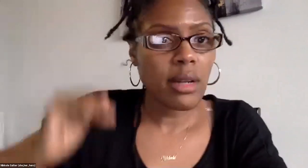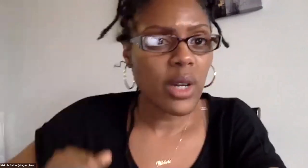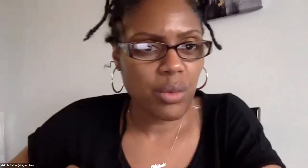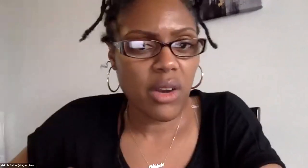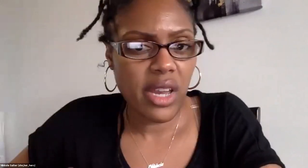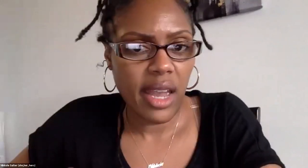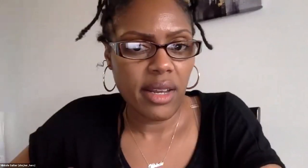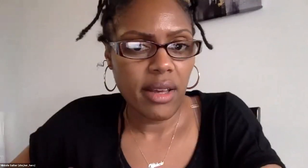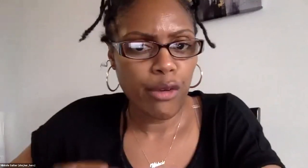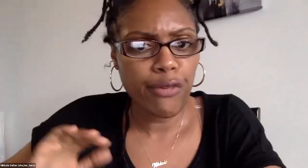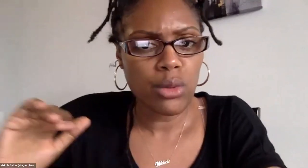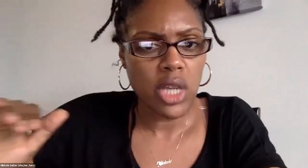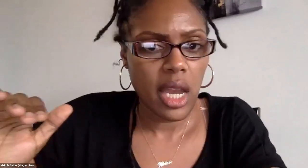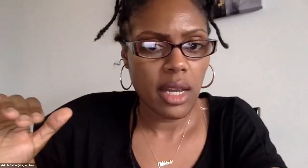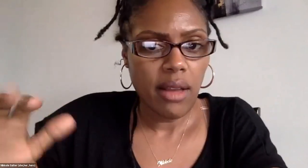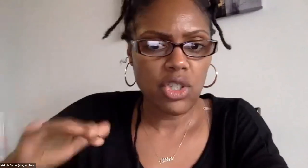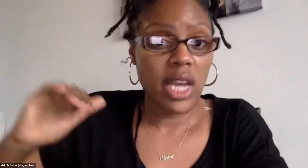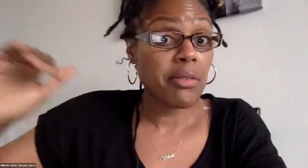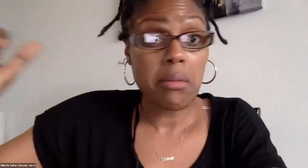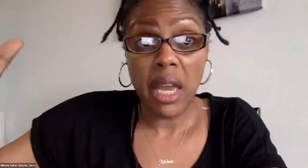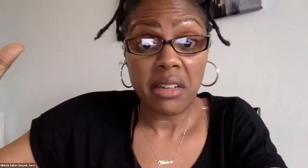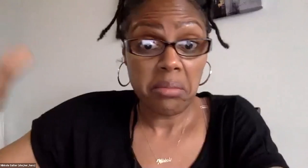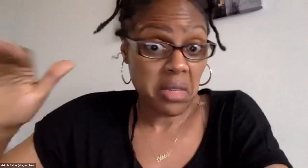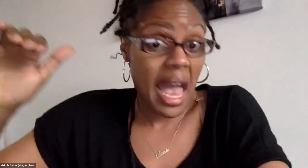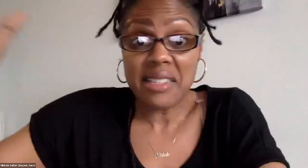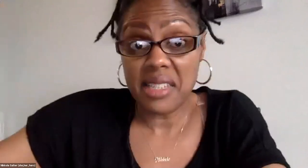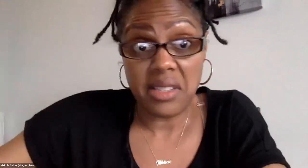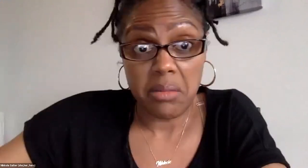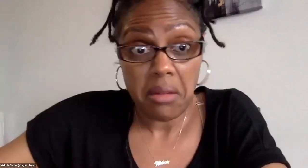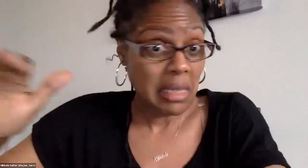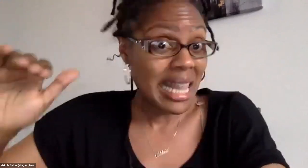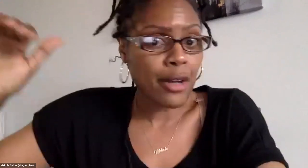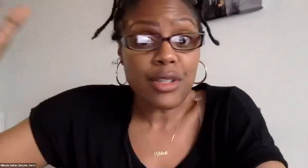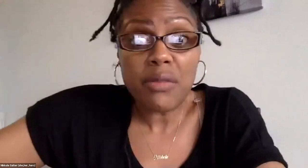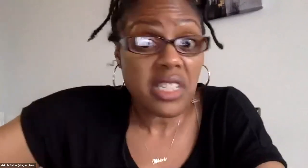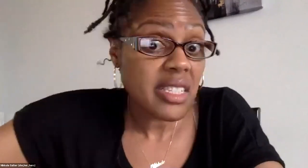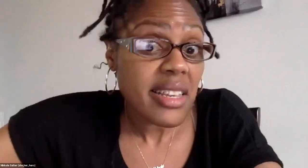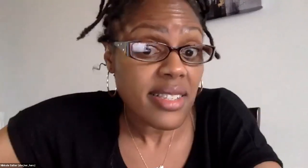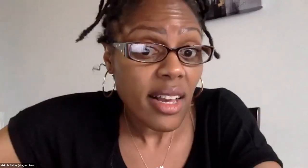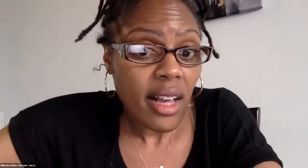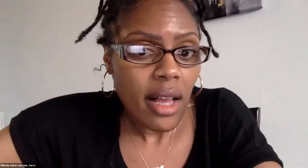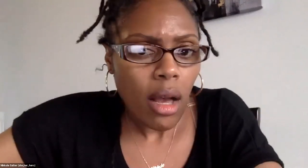And what did we create? The food chain, the chain of command, caste systems, ladders of success.